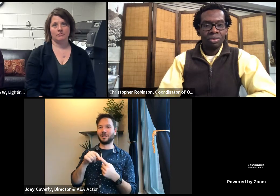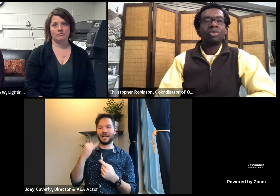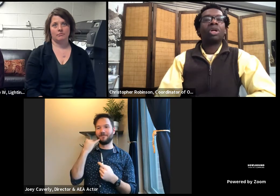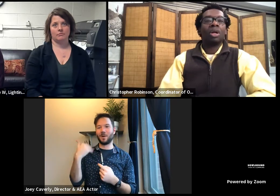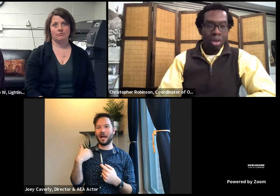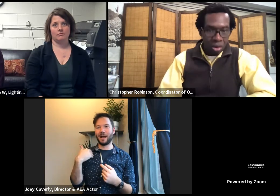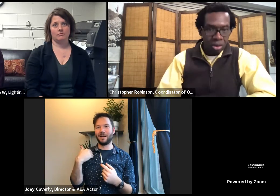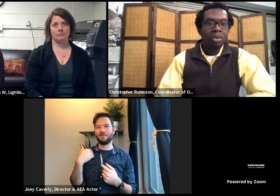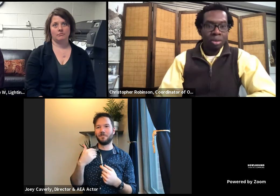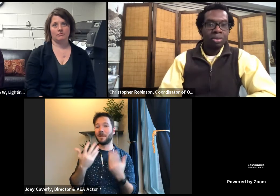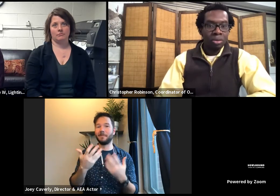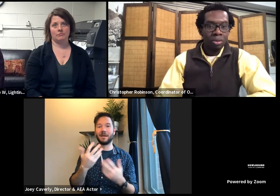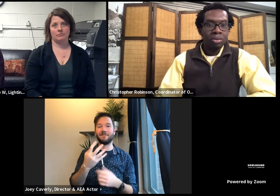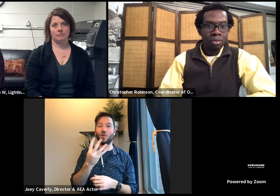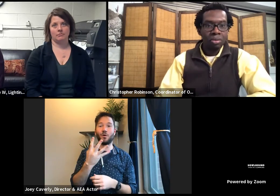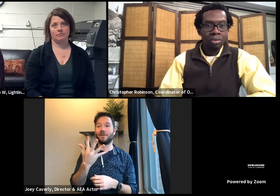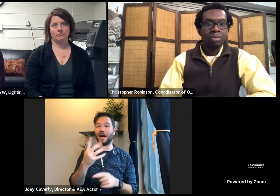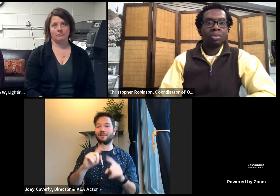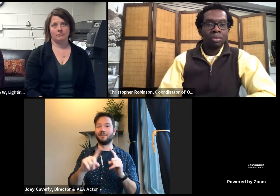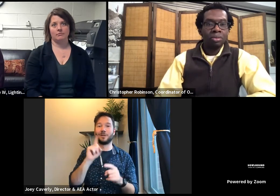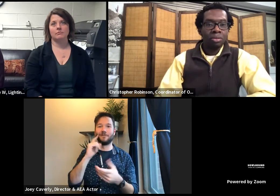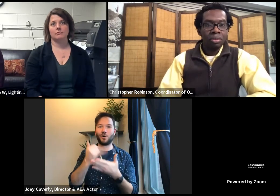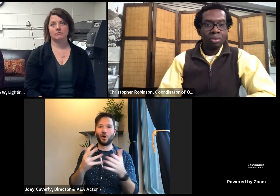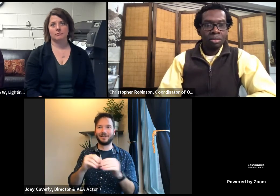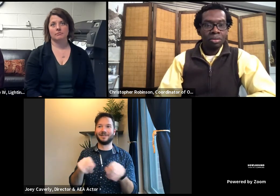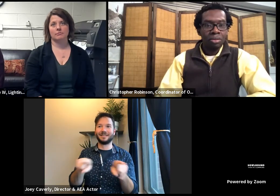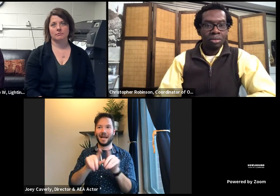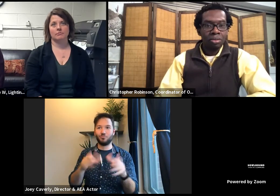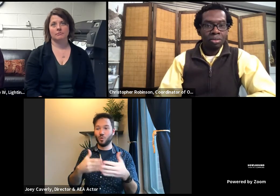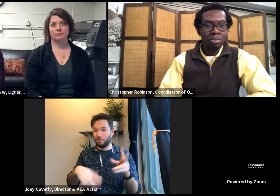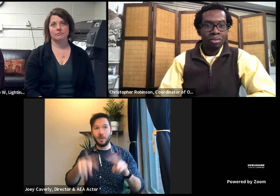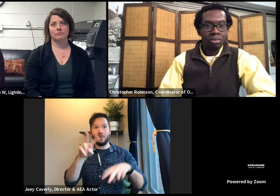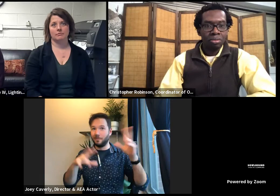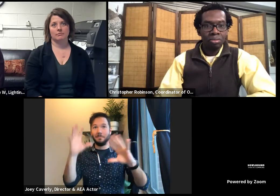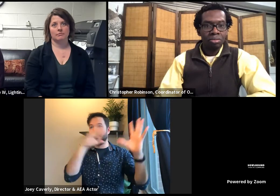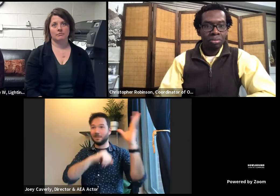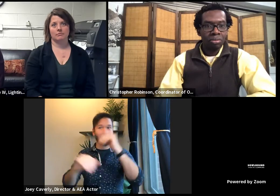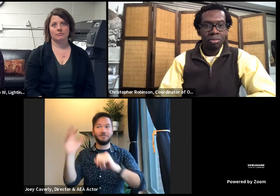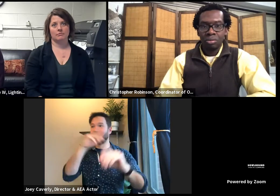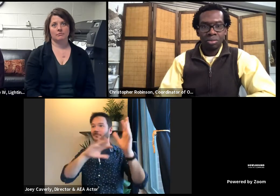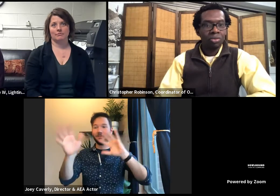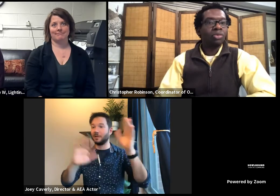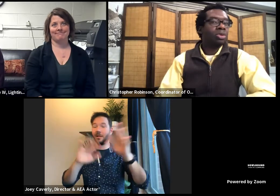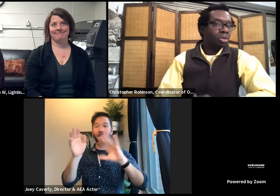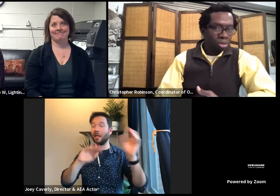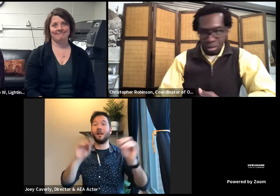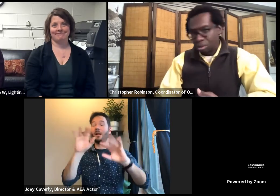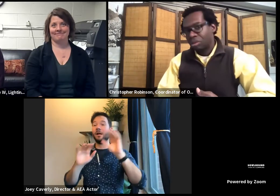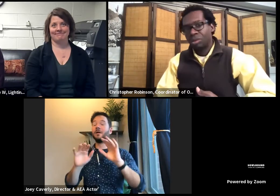as well as mark them in their script because visually they're looking up at the person giving the notes and back down at their script,